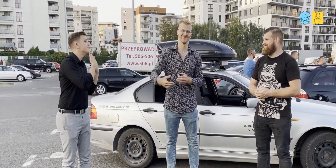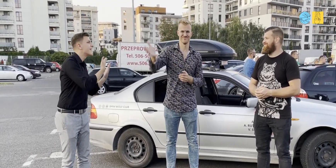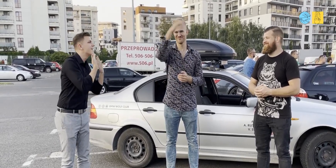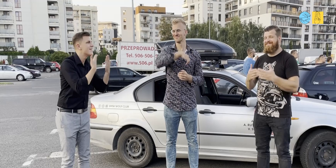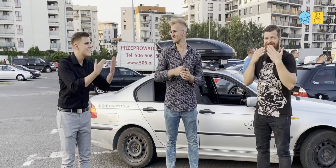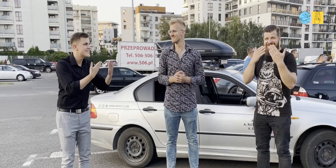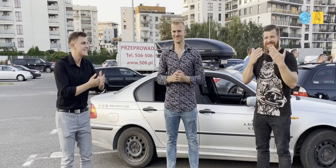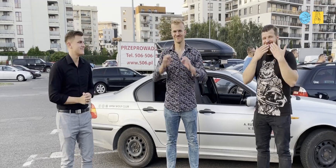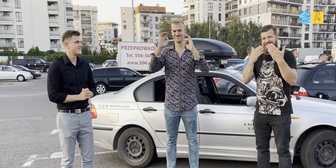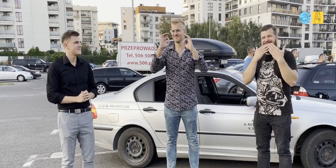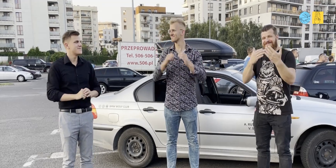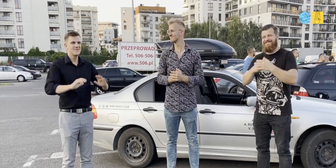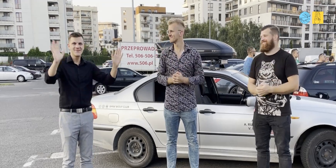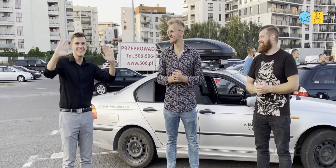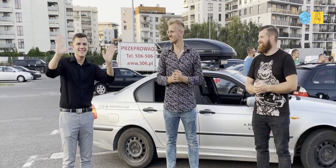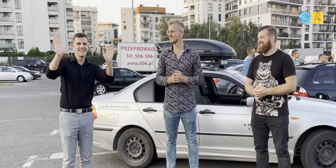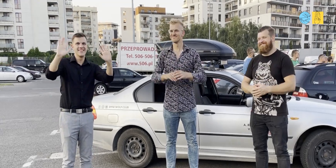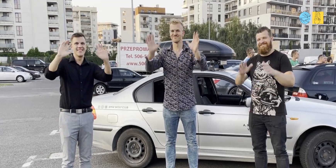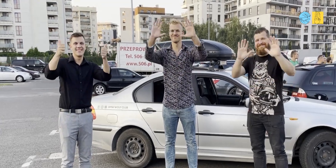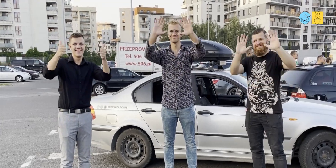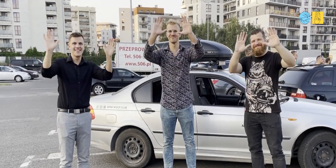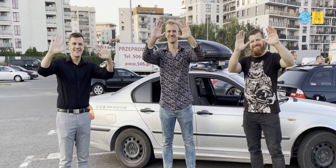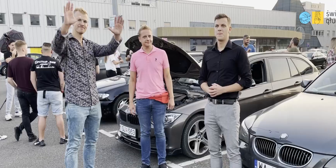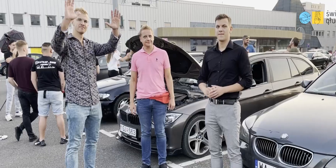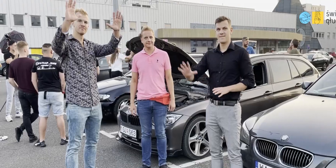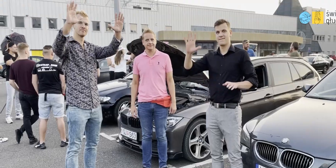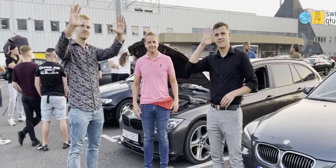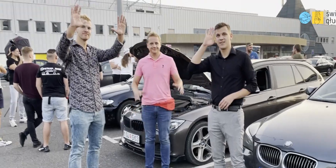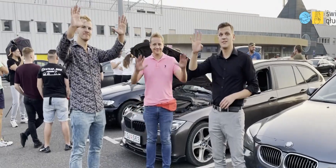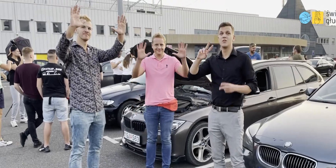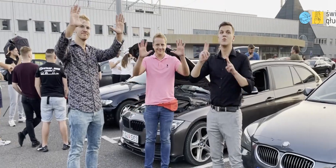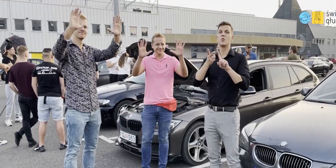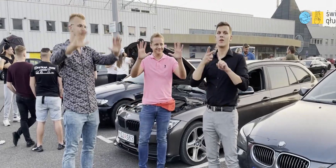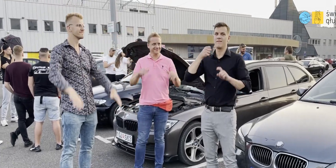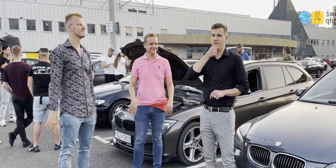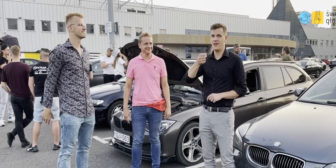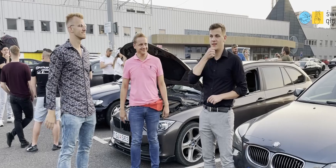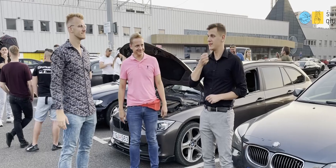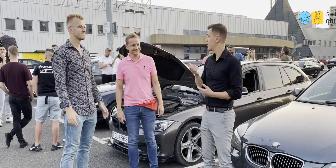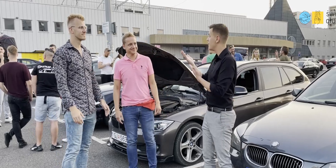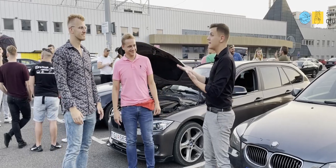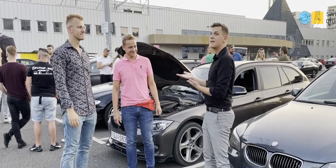Great, thank you beautifully! [K] Hi, this is the second interview -